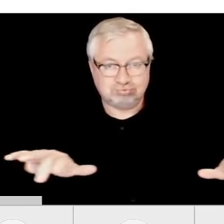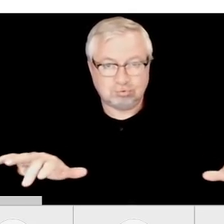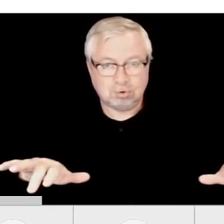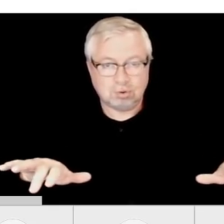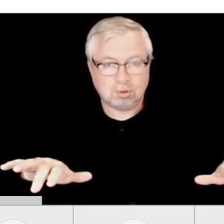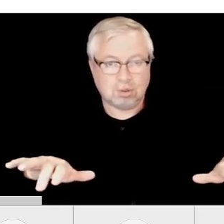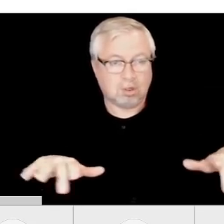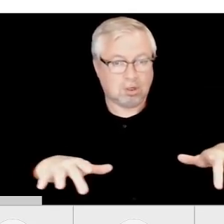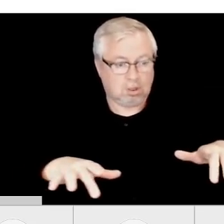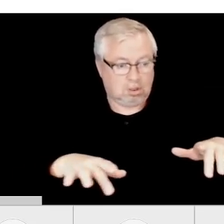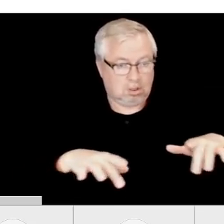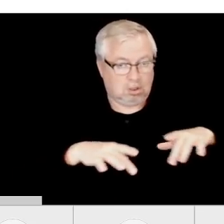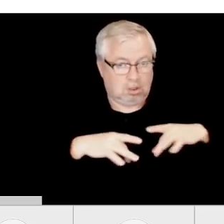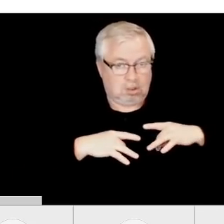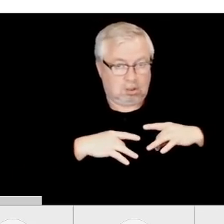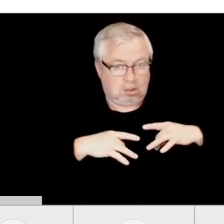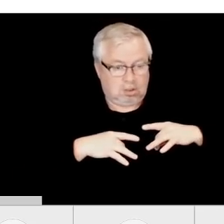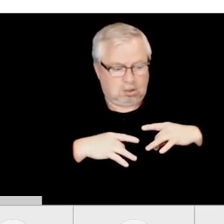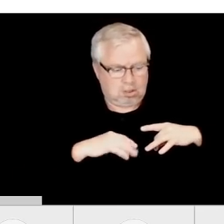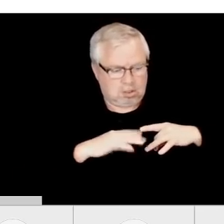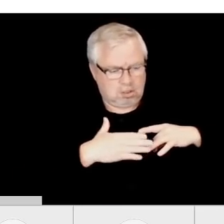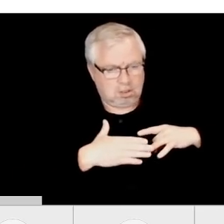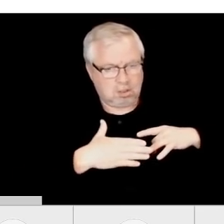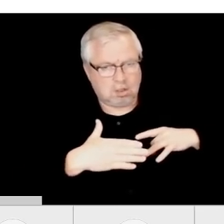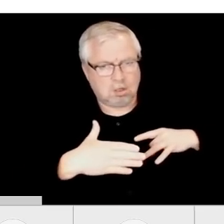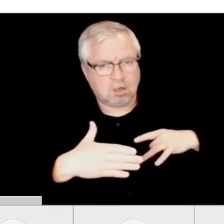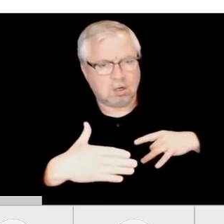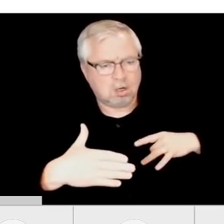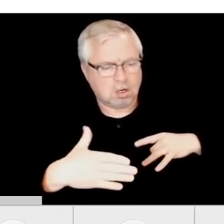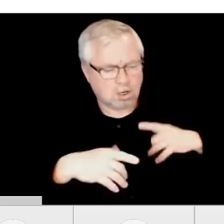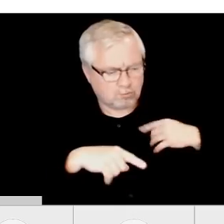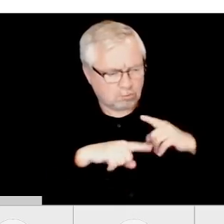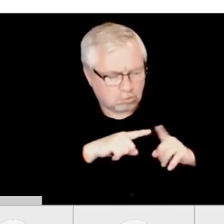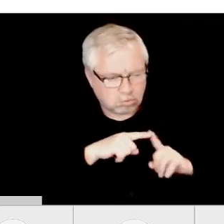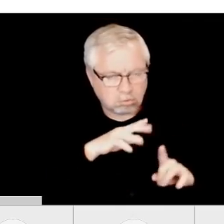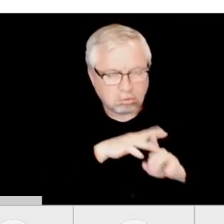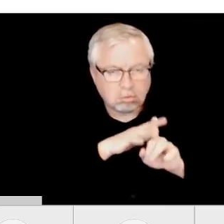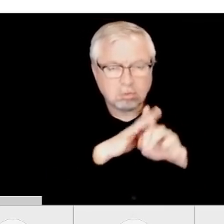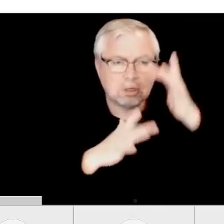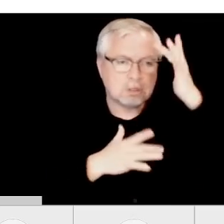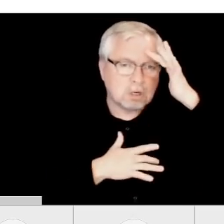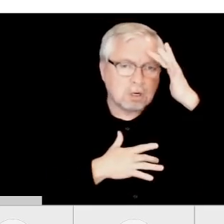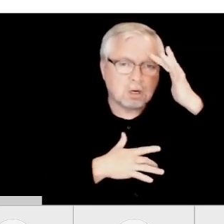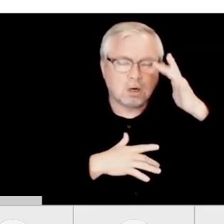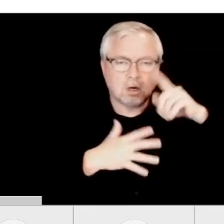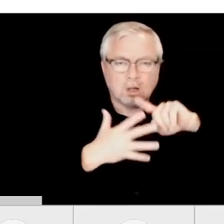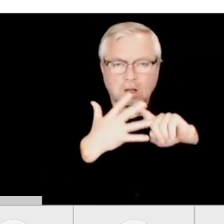So the purpose of this is to education us collectively and say here's what